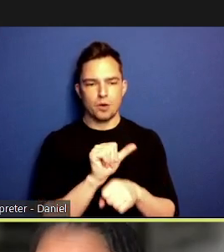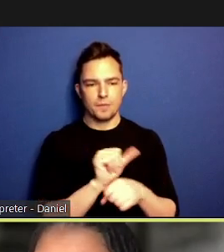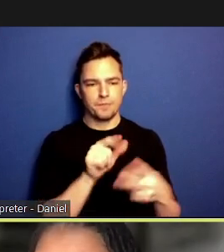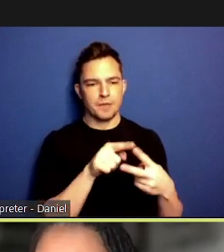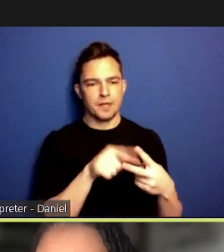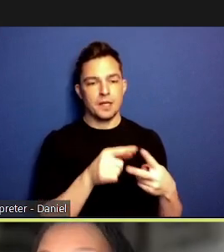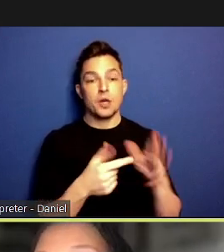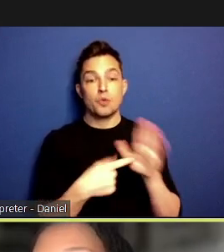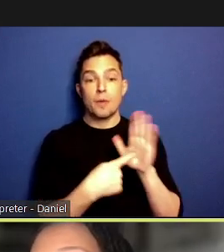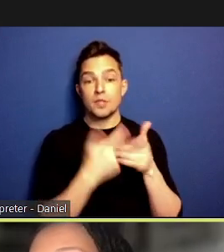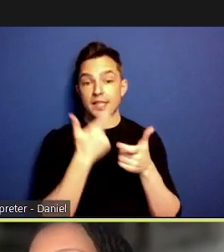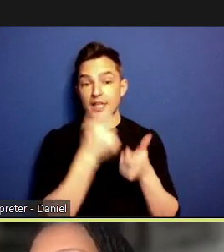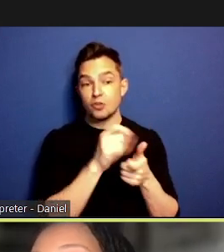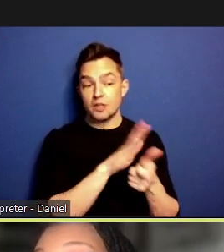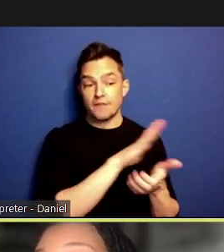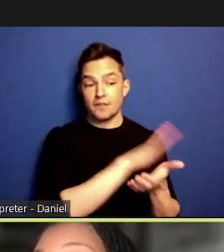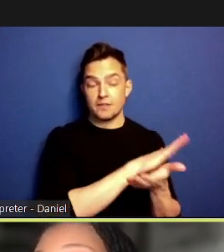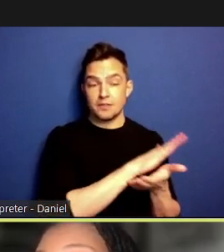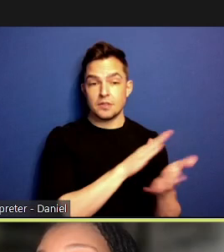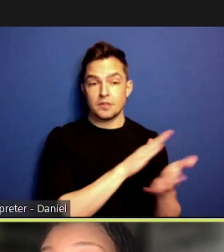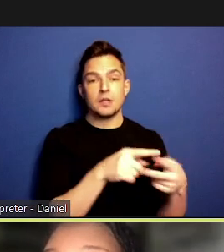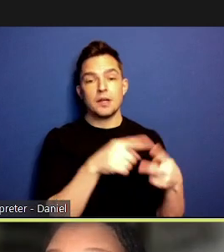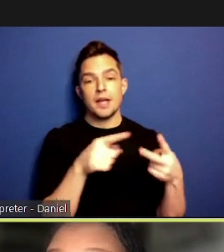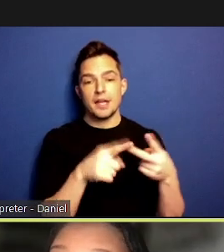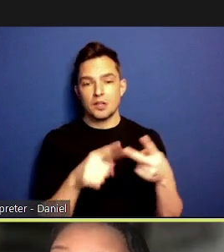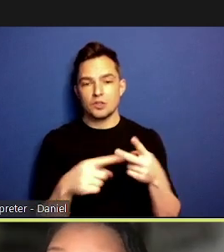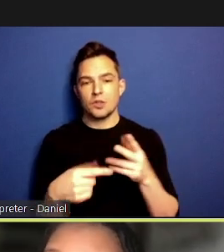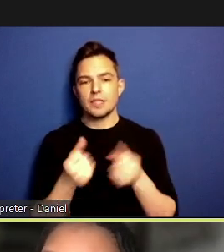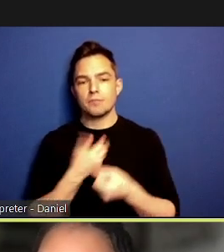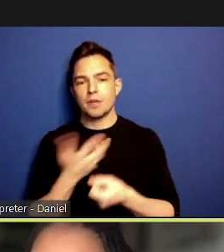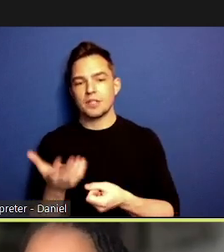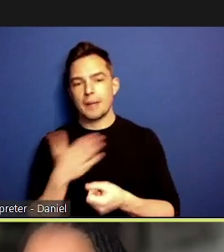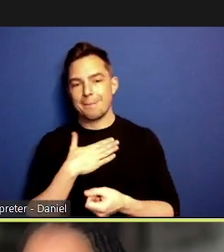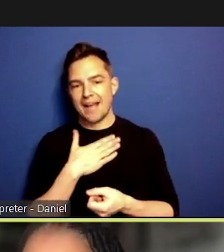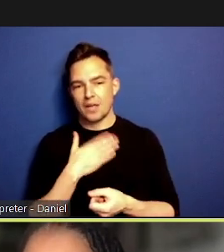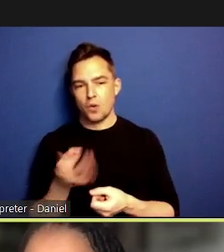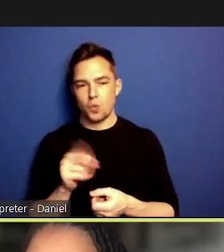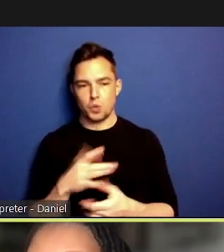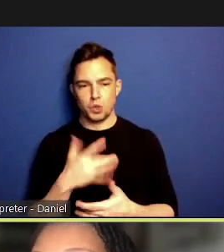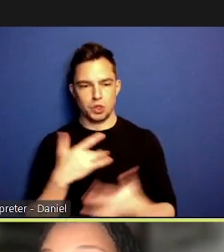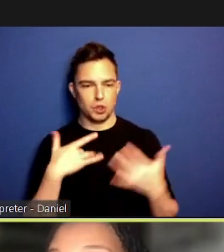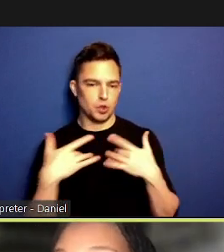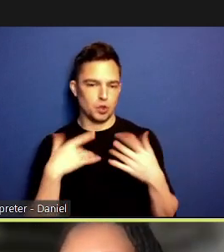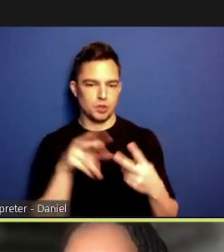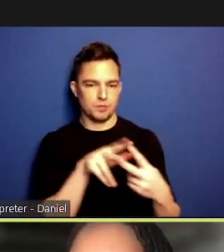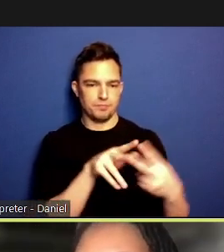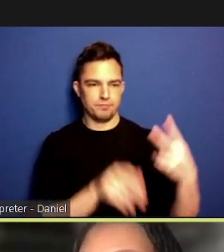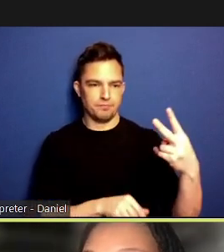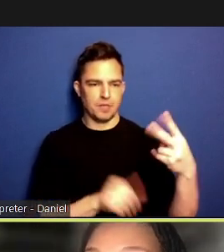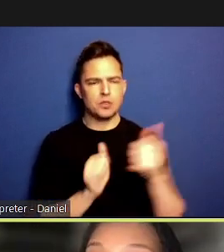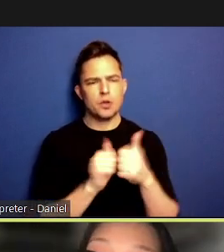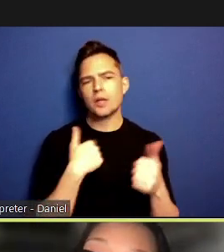institution and the other expressing the concerns I have. Right. How do we better do a better